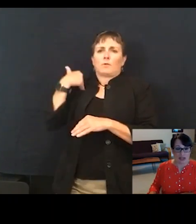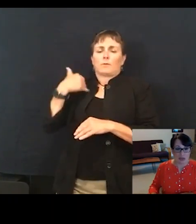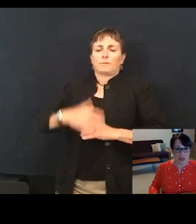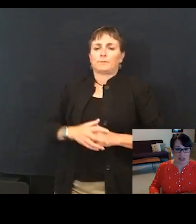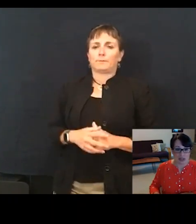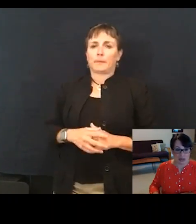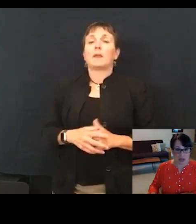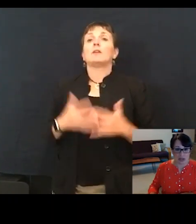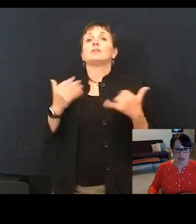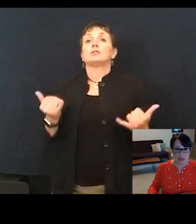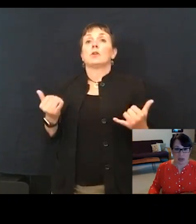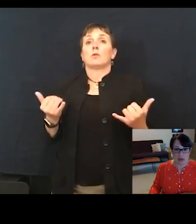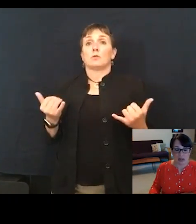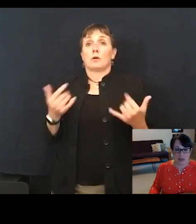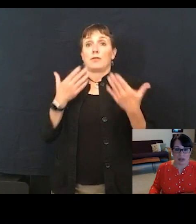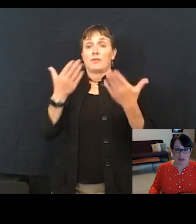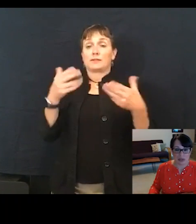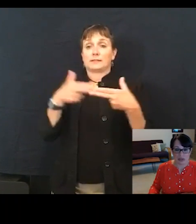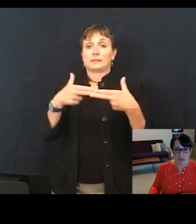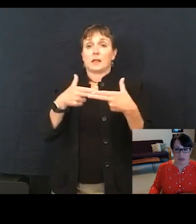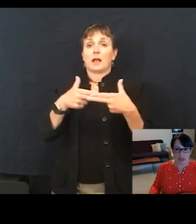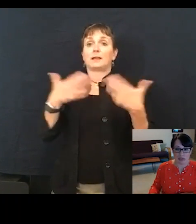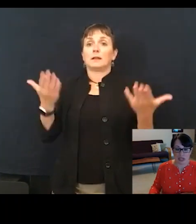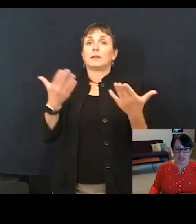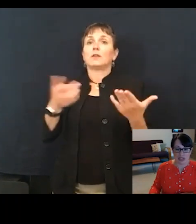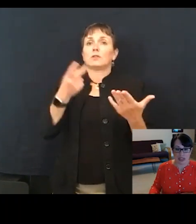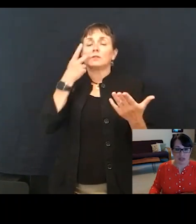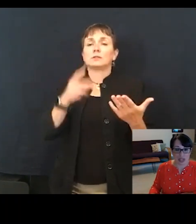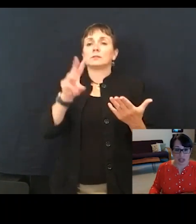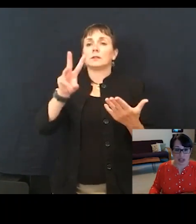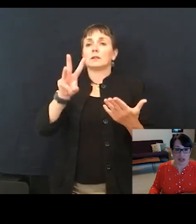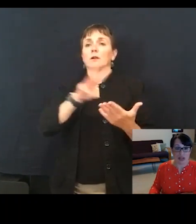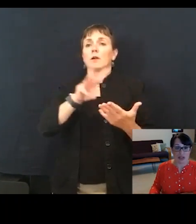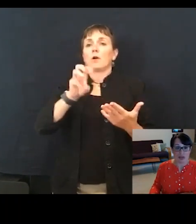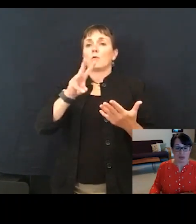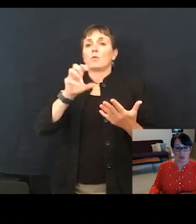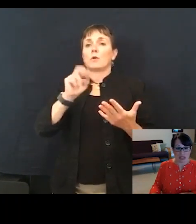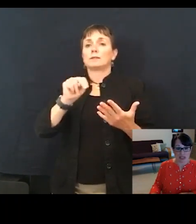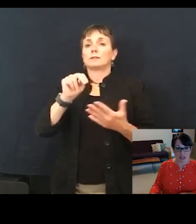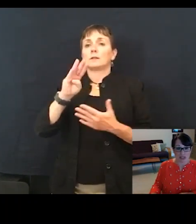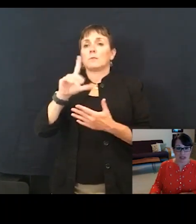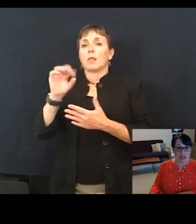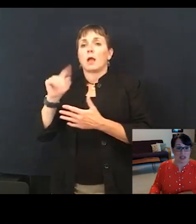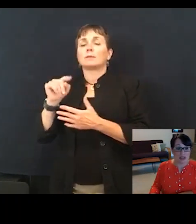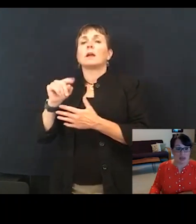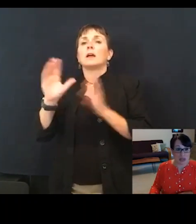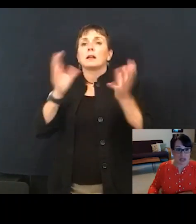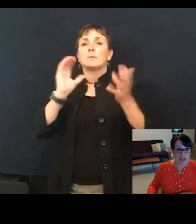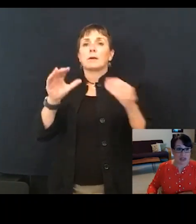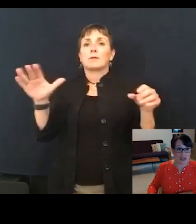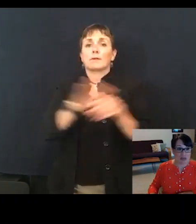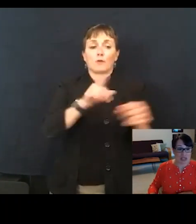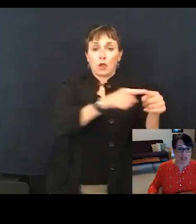is a western blot comparing the levels of full length myosin 7A that were present in the retinas of mice